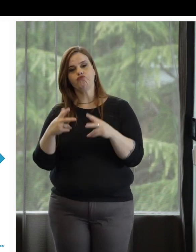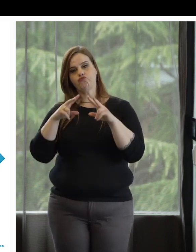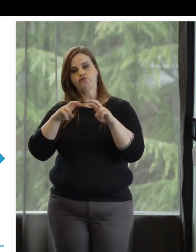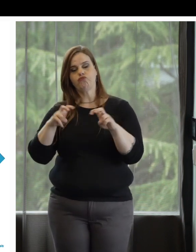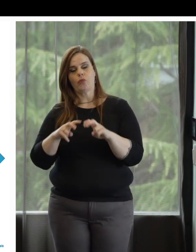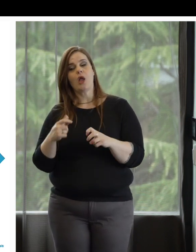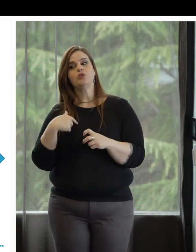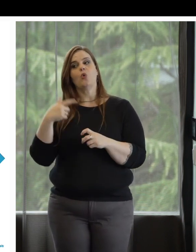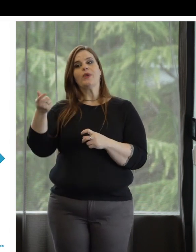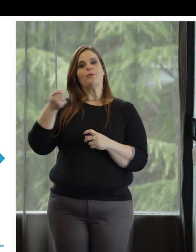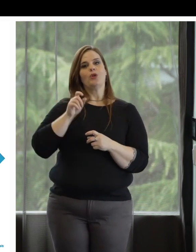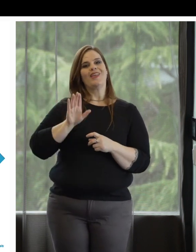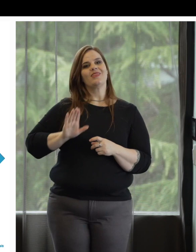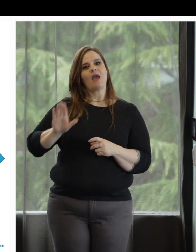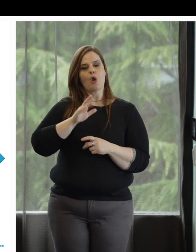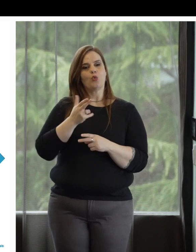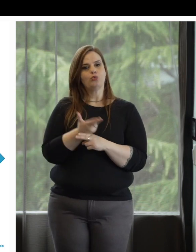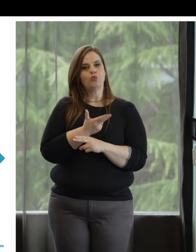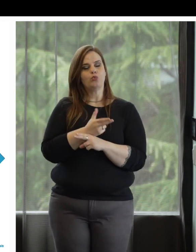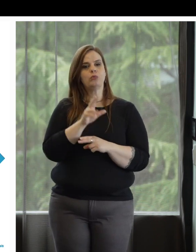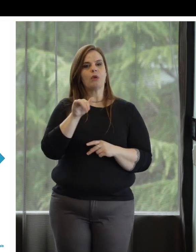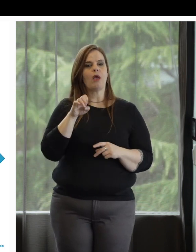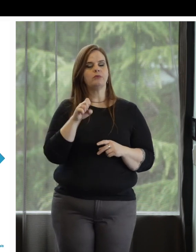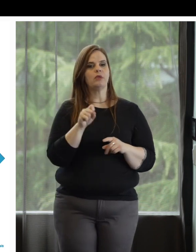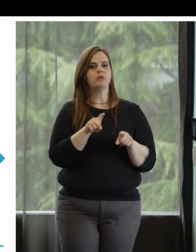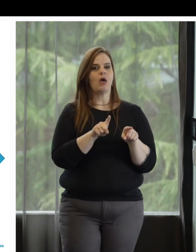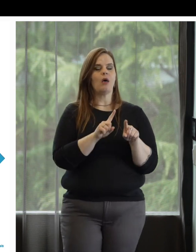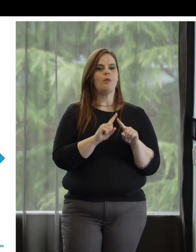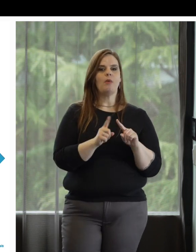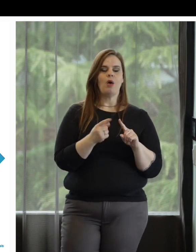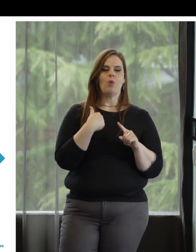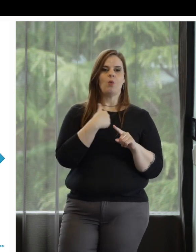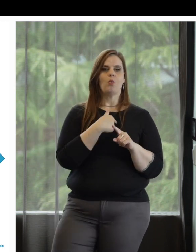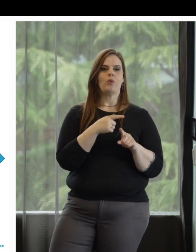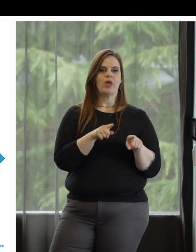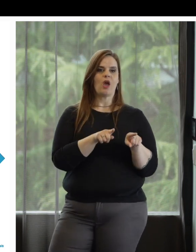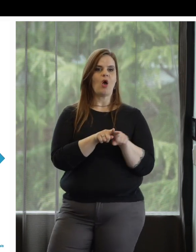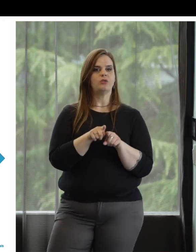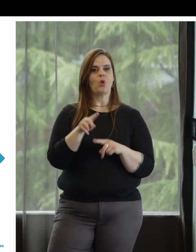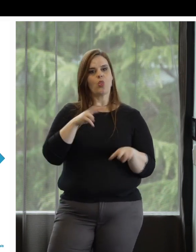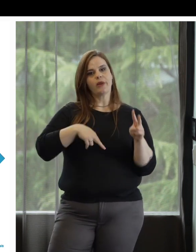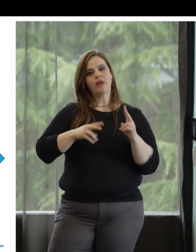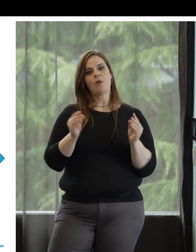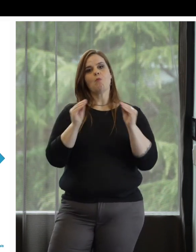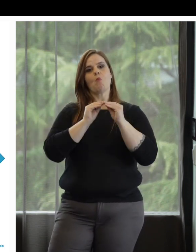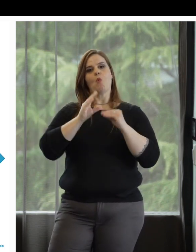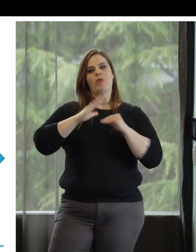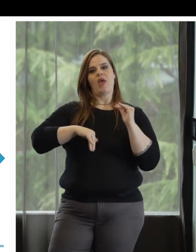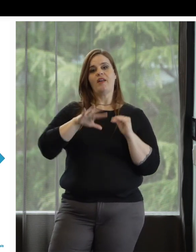cases but we also looked at over 50 projects and ended up building